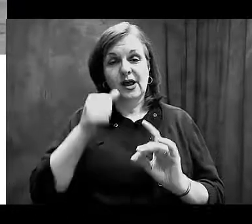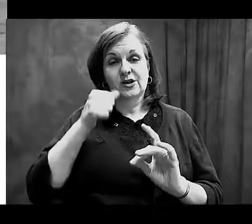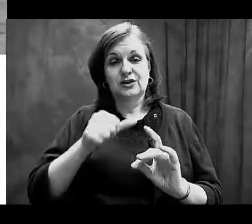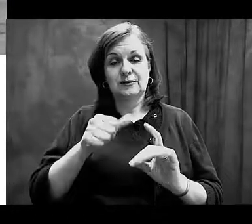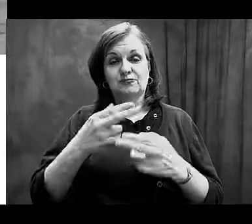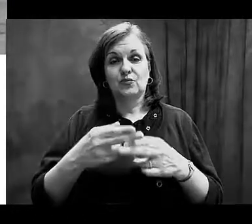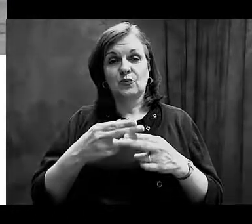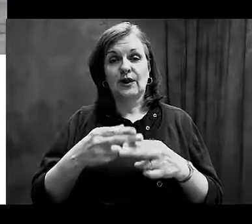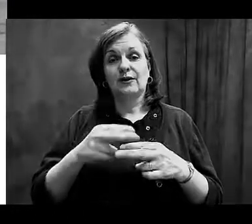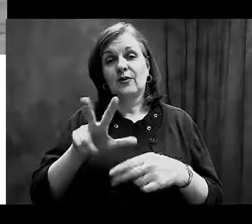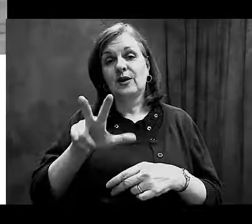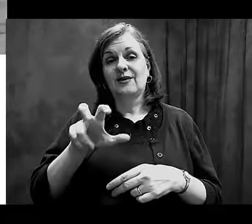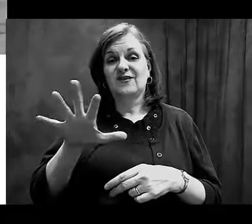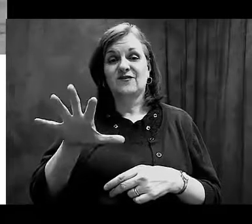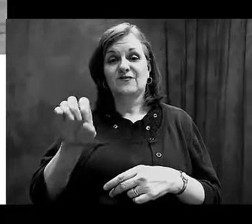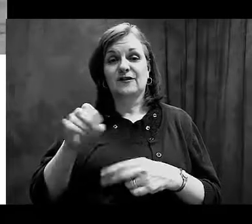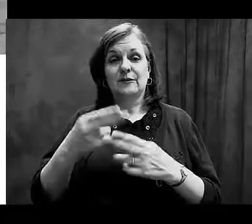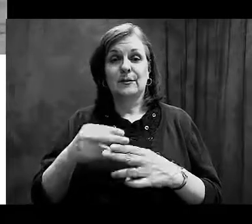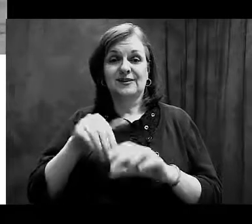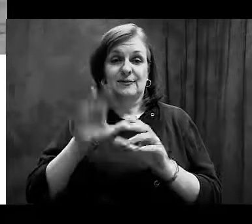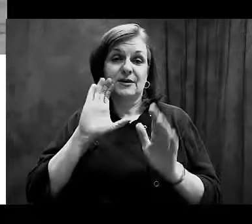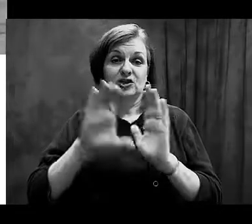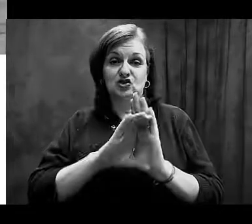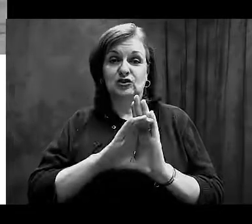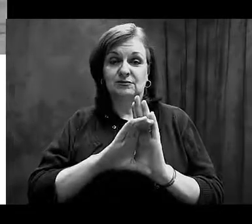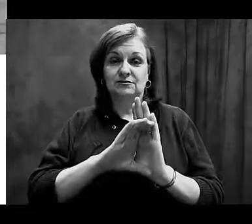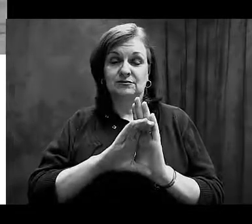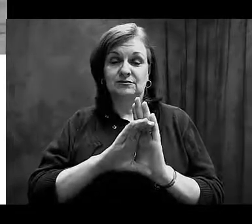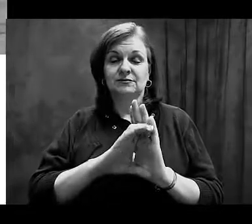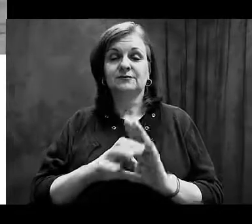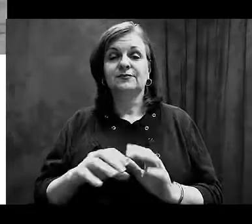she was actually 350 pounds in this picture